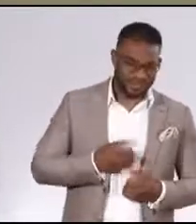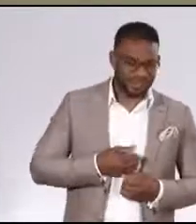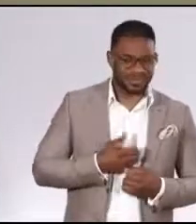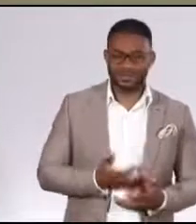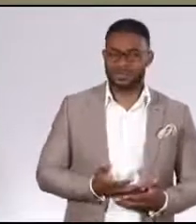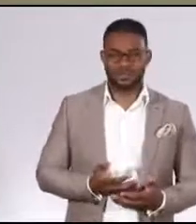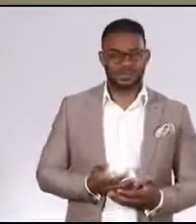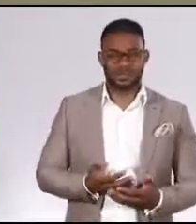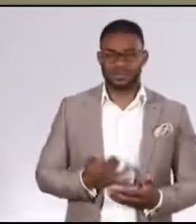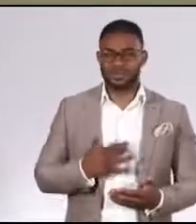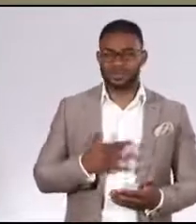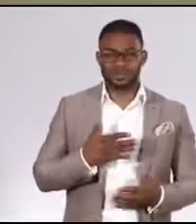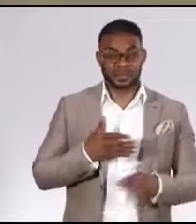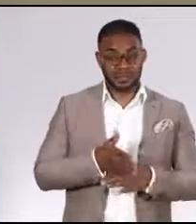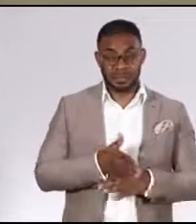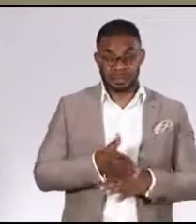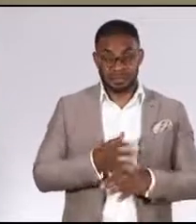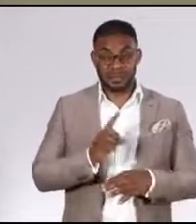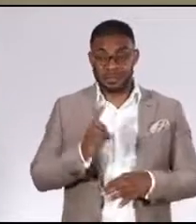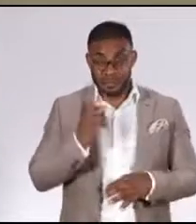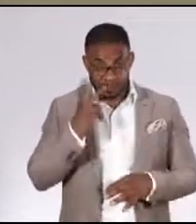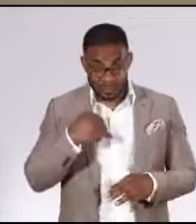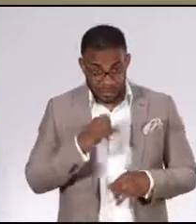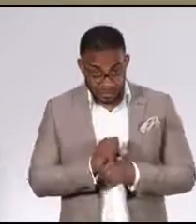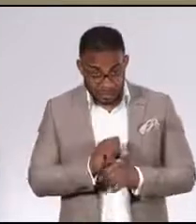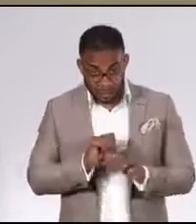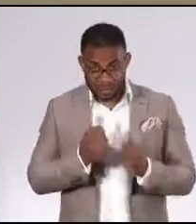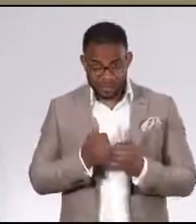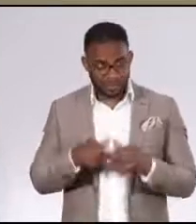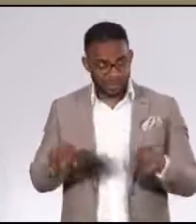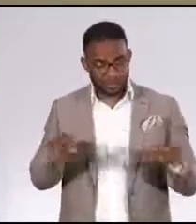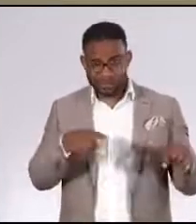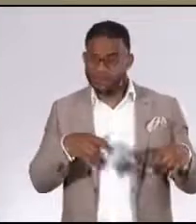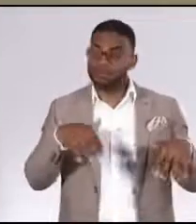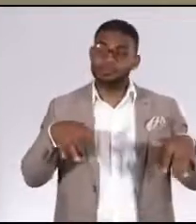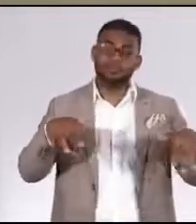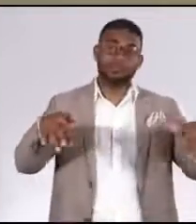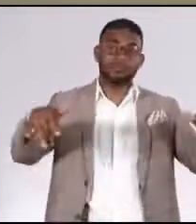I would feel at work only see my work associates on their merry wave, filled with energy.